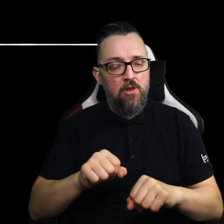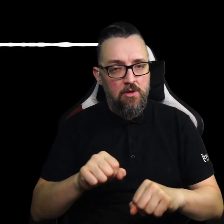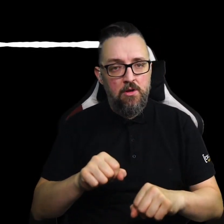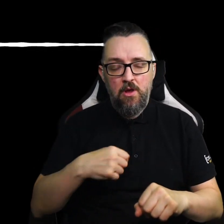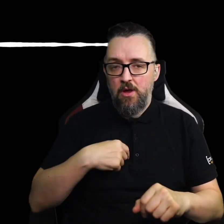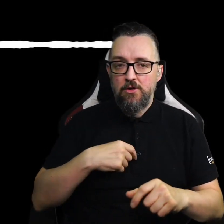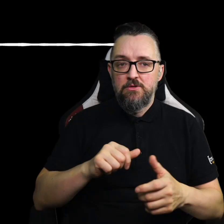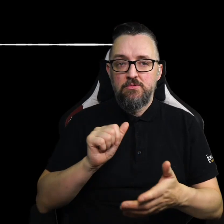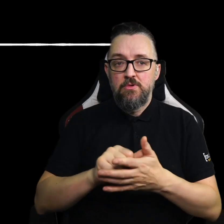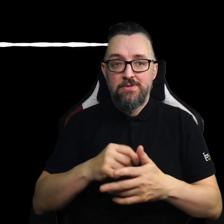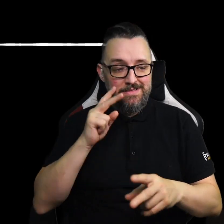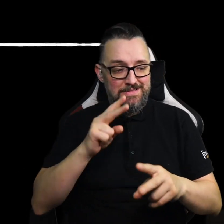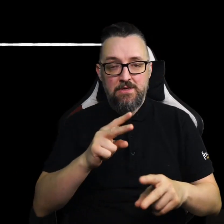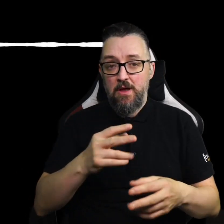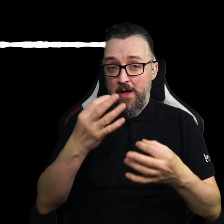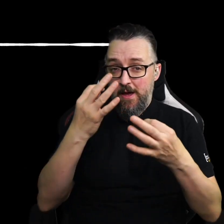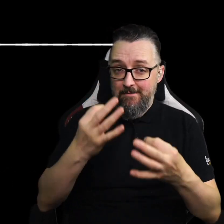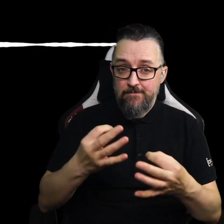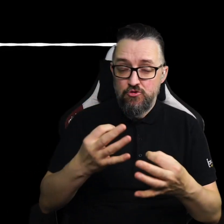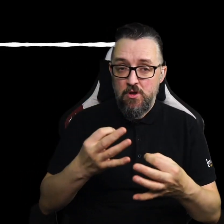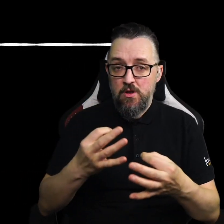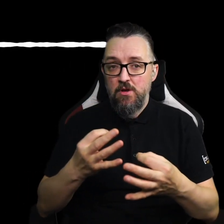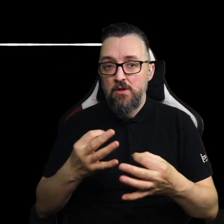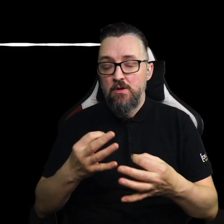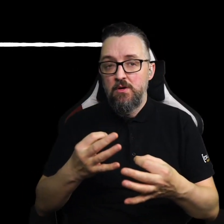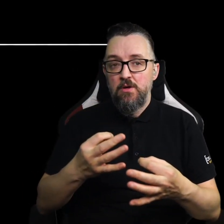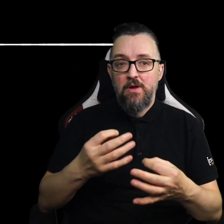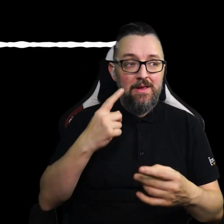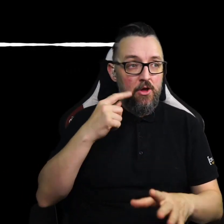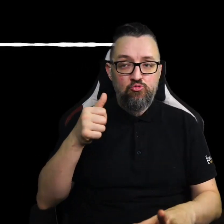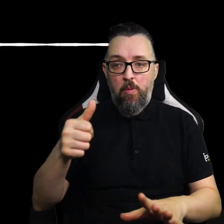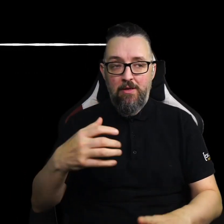the doorbell ring, because those were the fears that engulfed me while I lay helpless